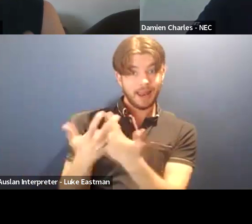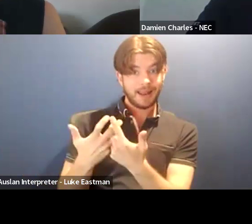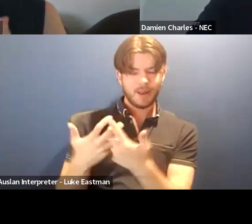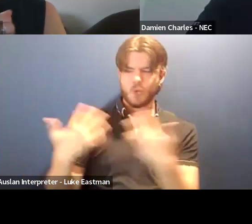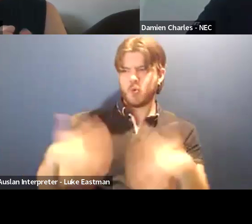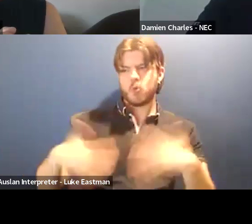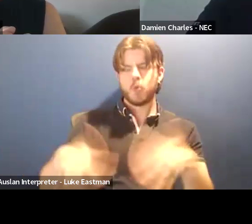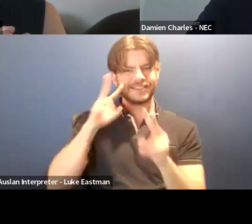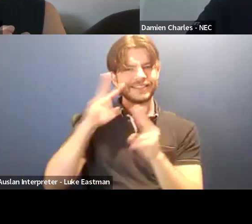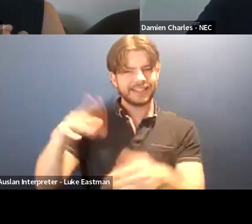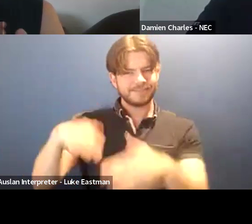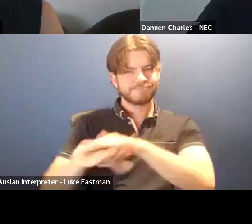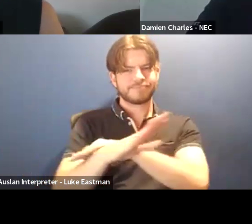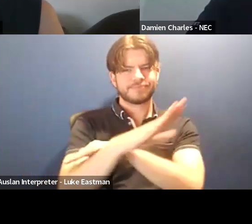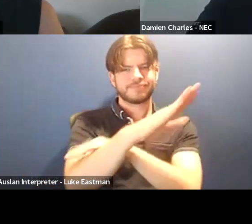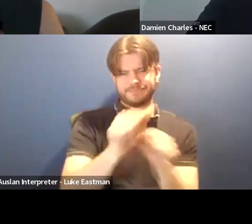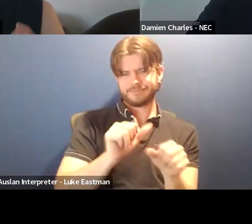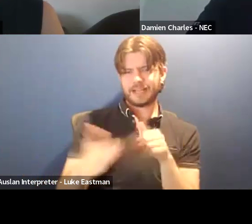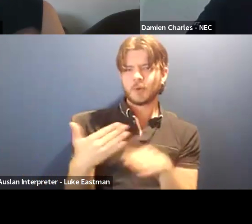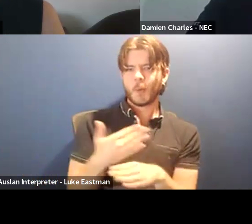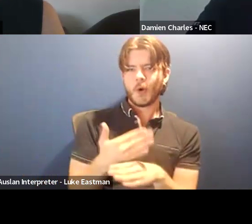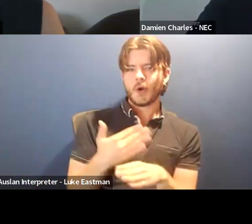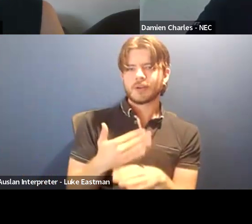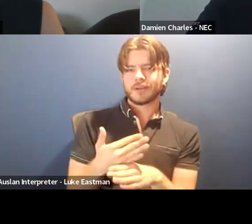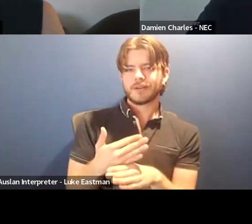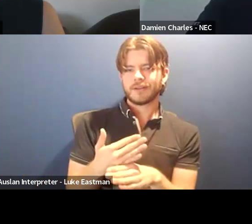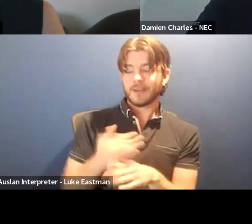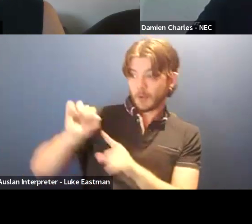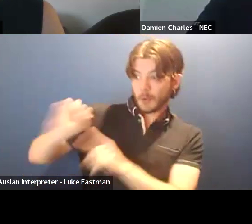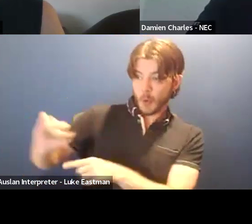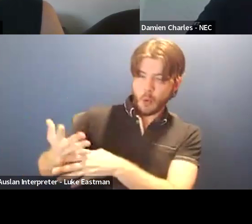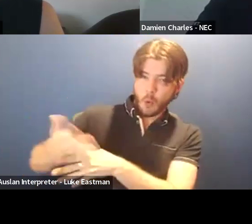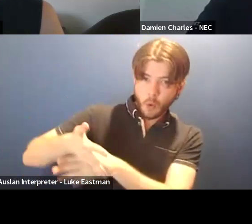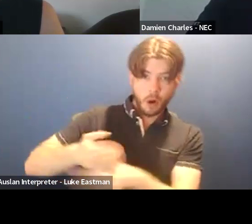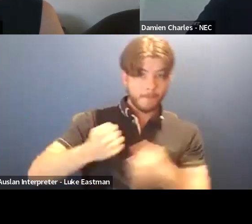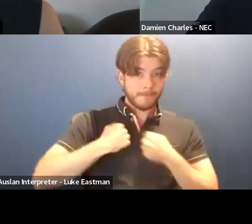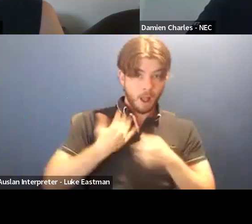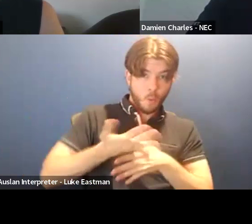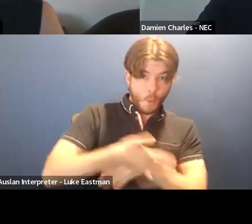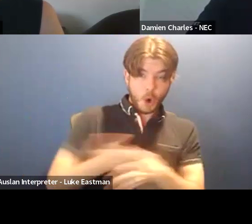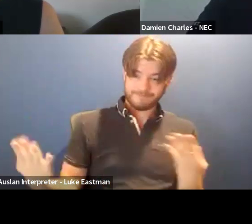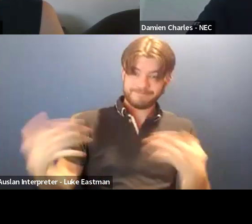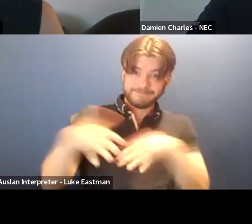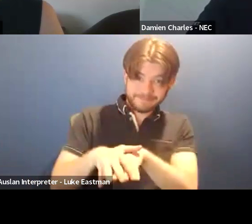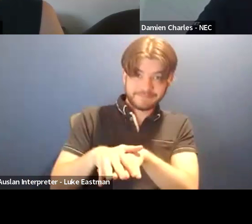you can really align your efforts so you're all achieving your goals and outcomes but more importantly the young